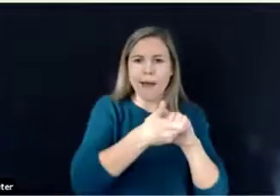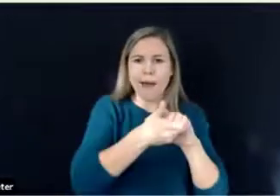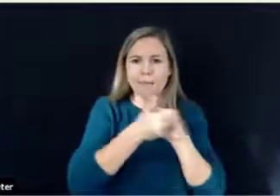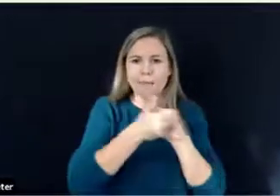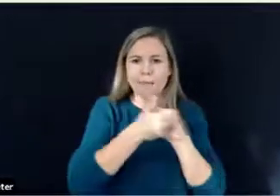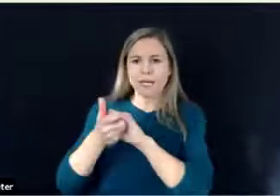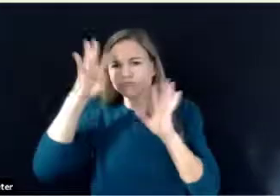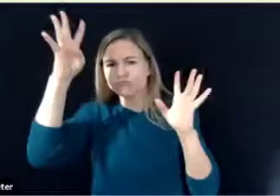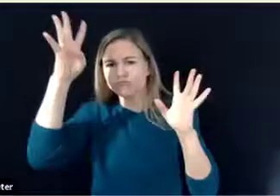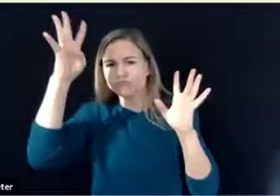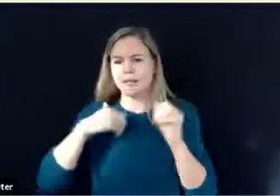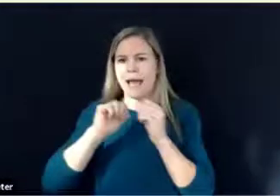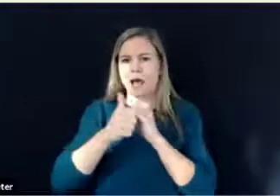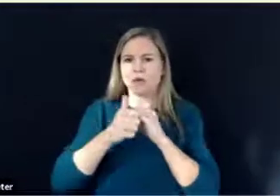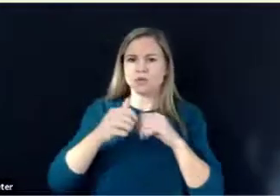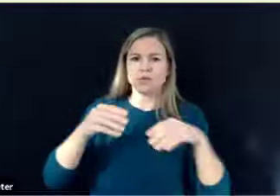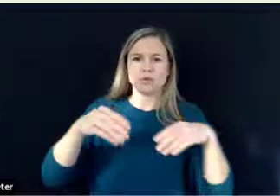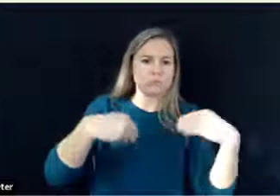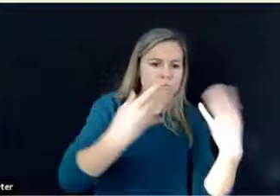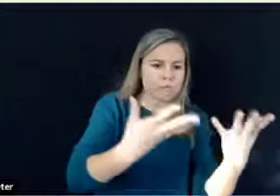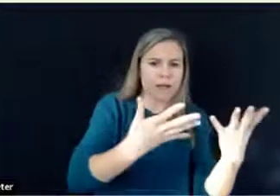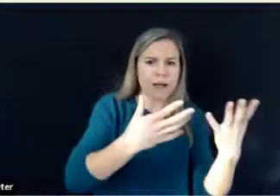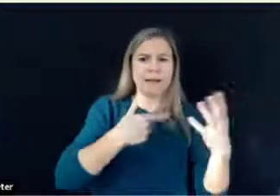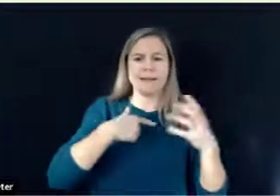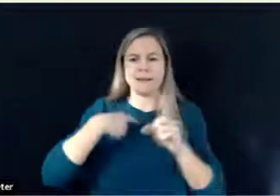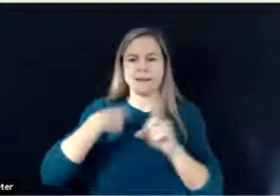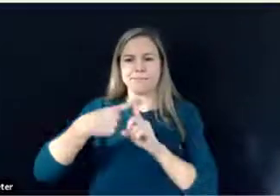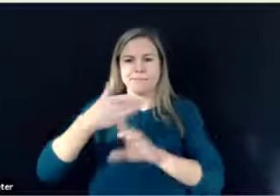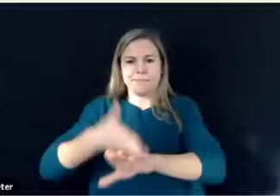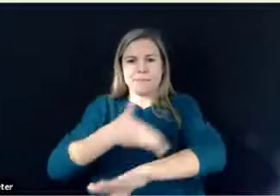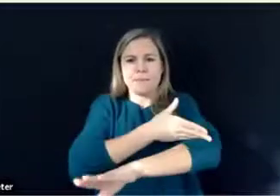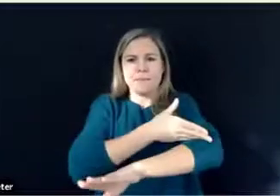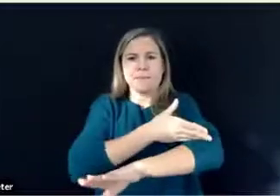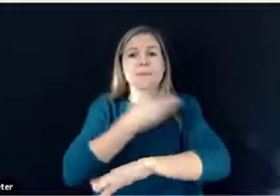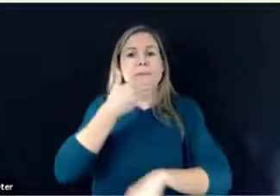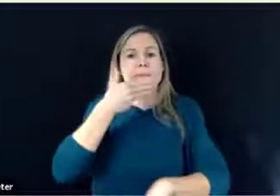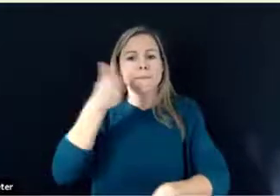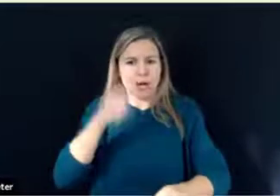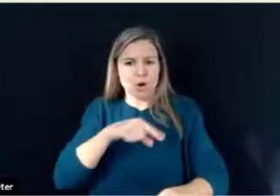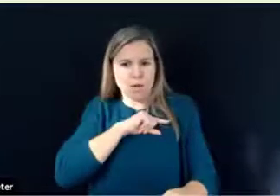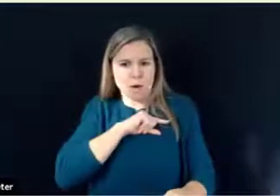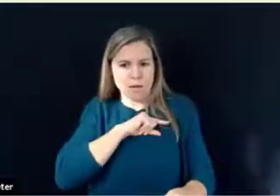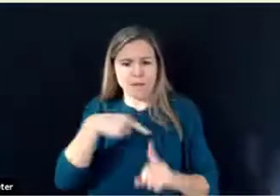and provide better-quality, wide-ranging care to rare disease patients.